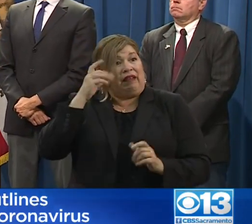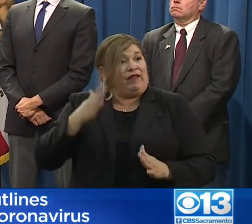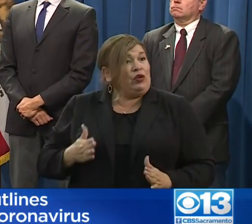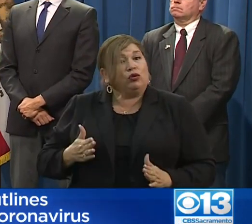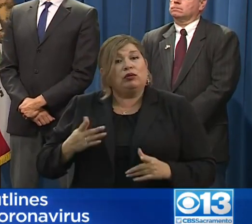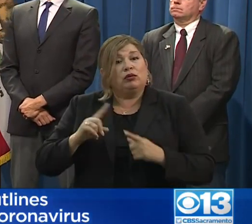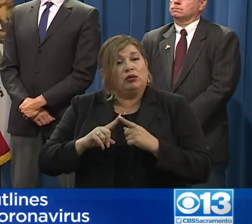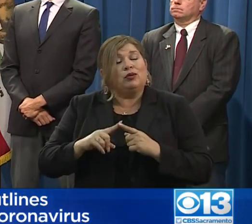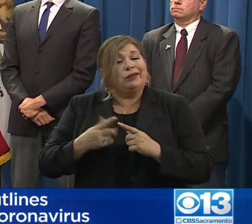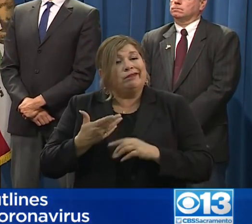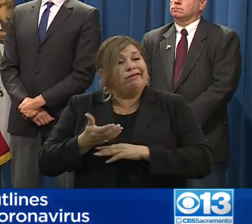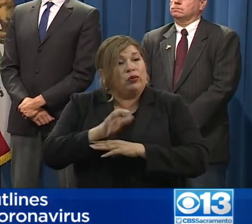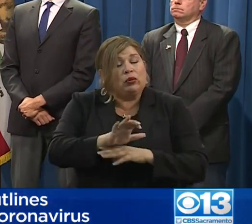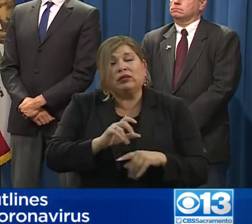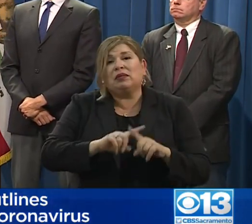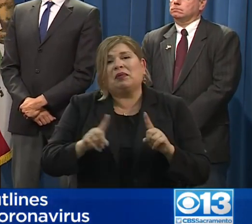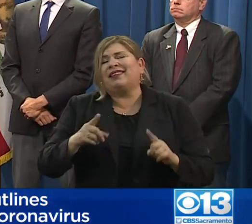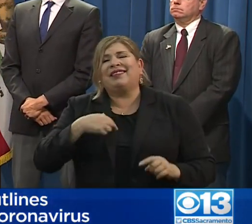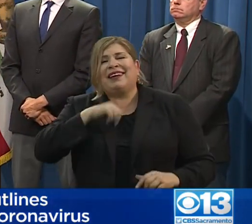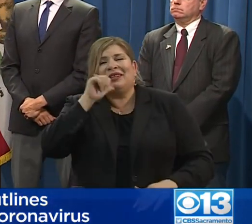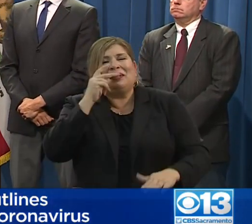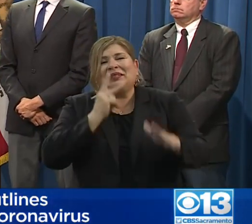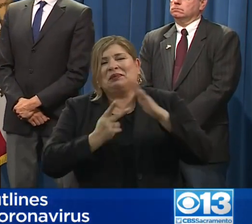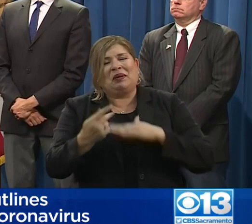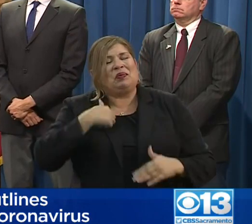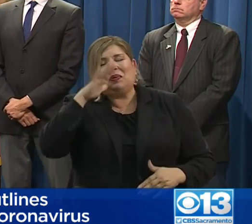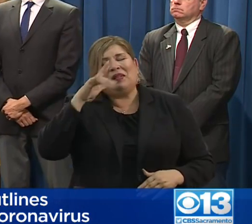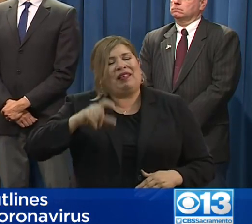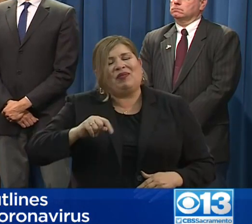THE TOLL IN OUR TOOL KIT IF WE NEEDED TO MOVE FORWARD WITH STEPPEDDEN HUNDRED CAPACITY.